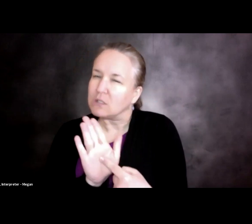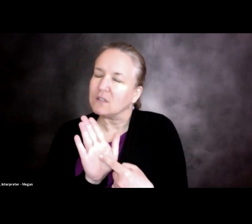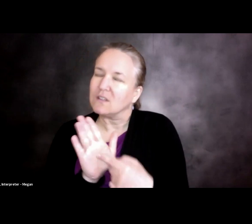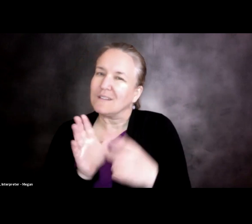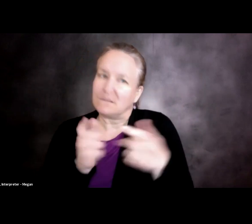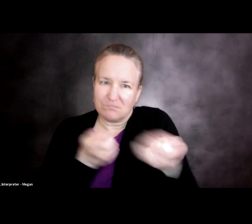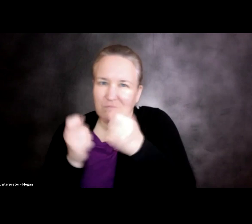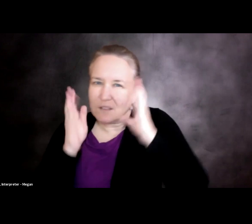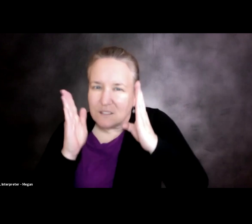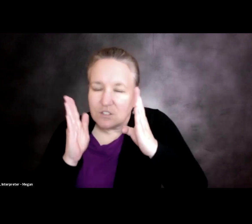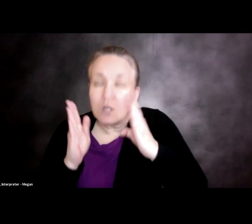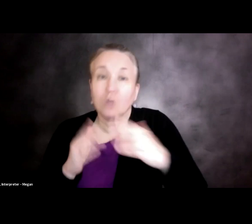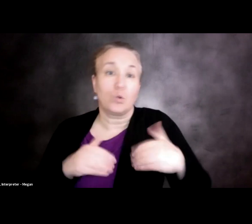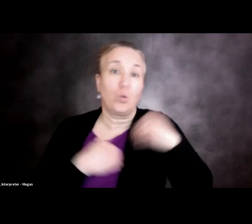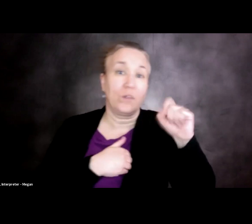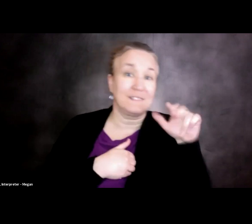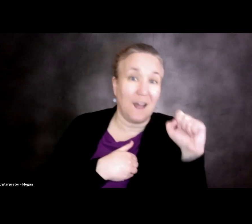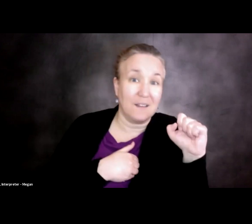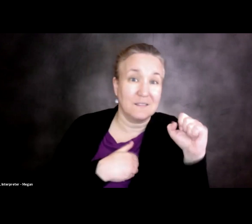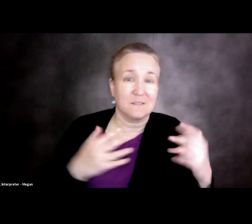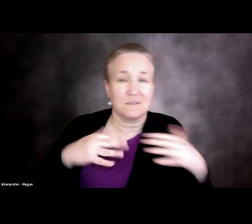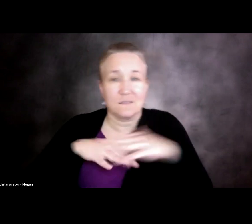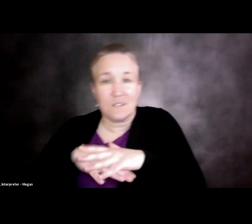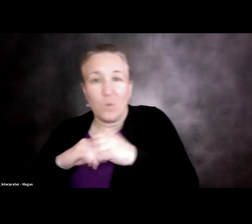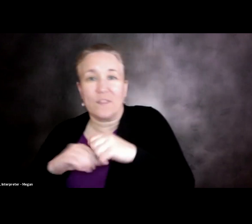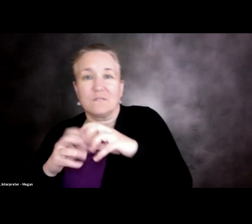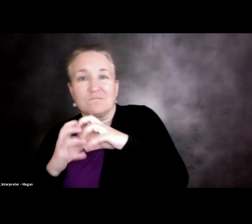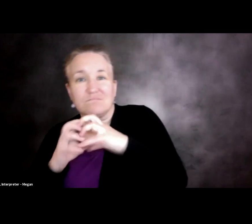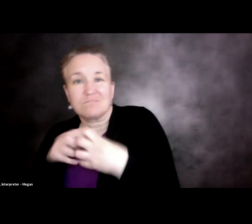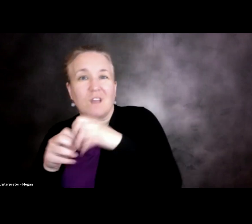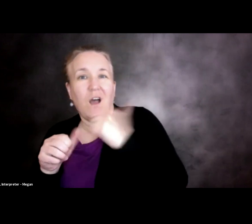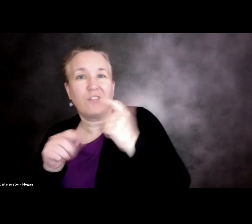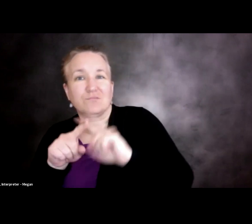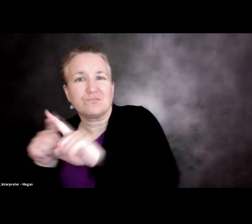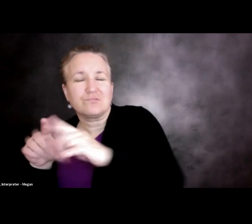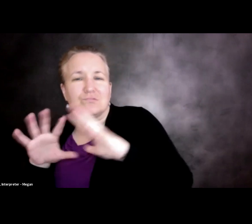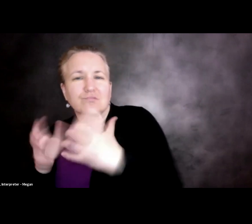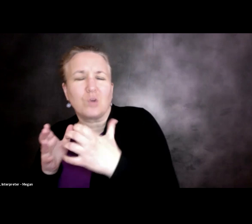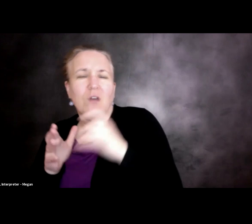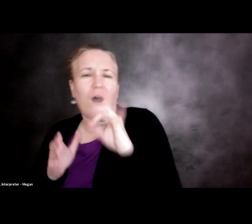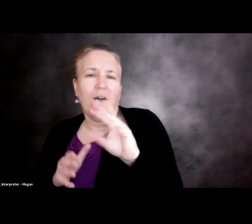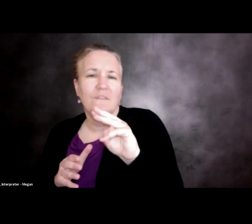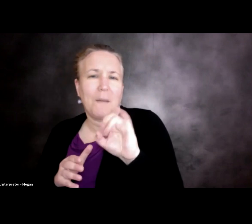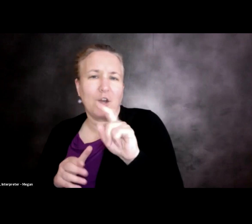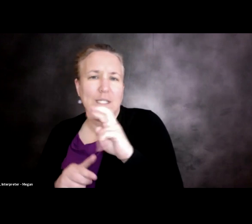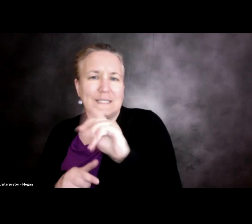between youth status and other categories of minoritization,